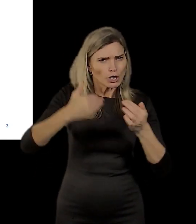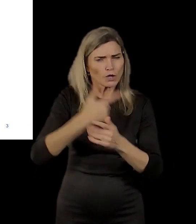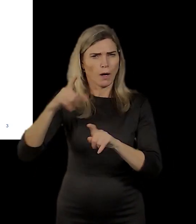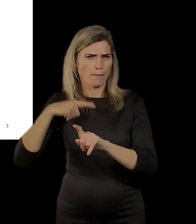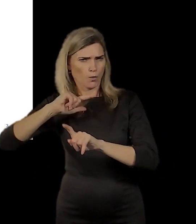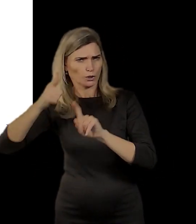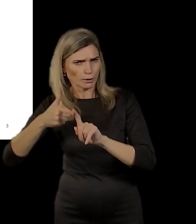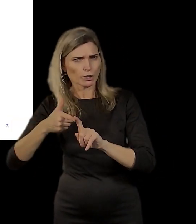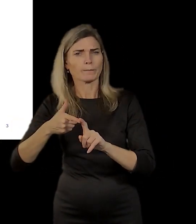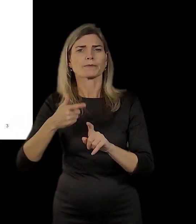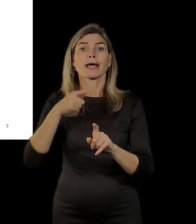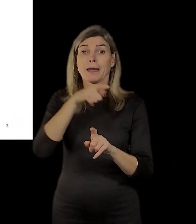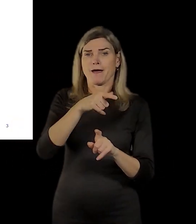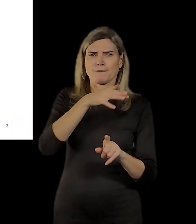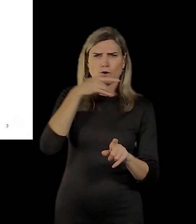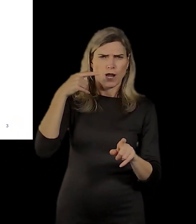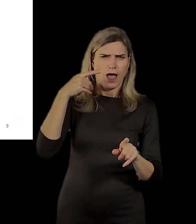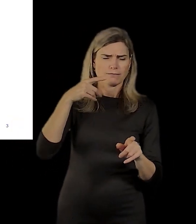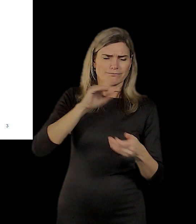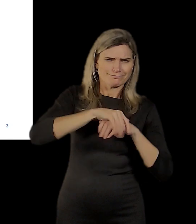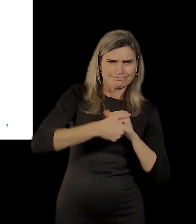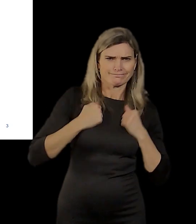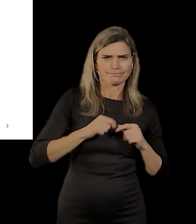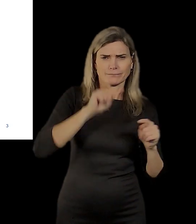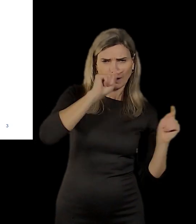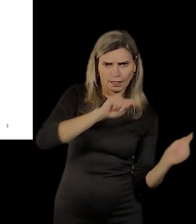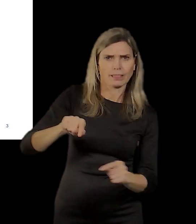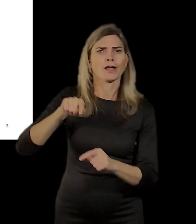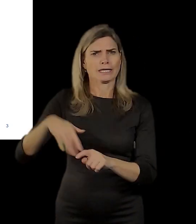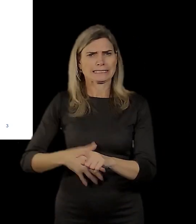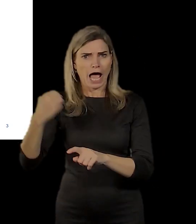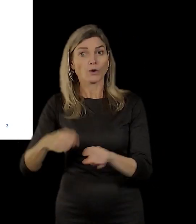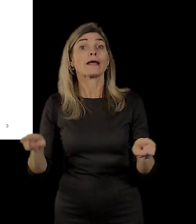Another big topic is recycling. Just because we are on a brownfield site,